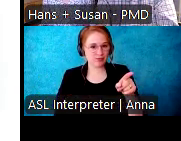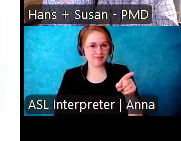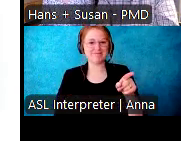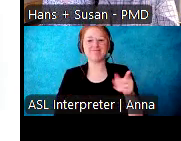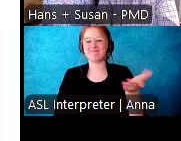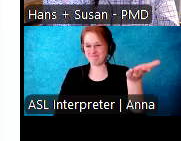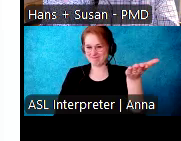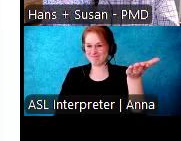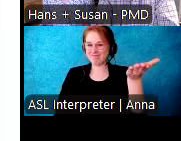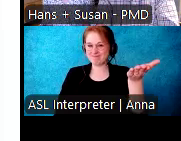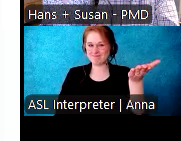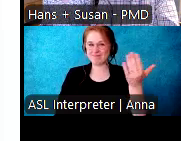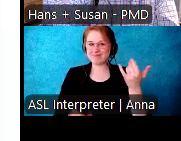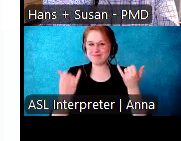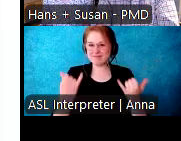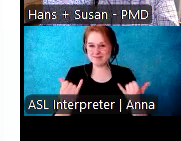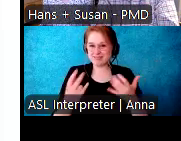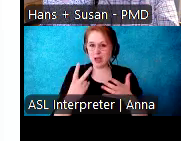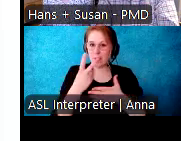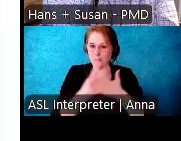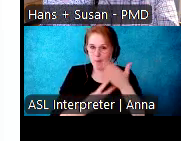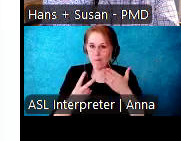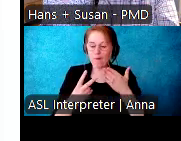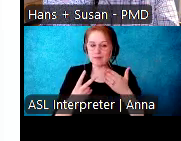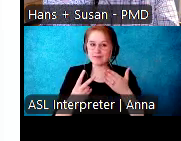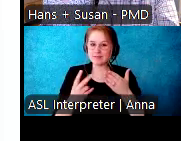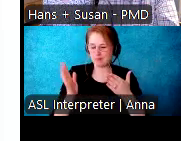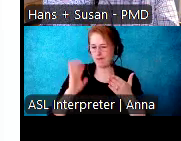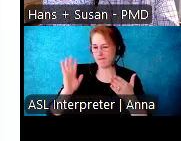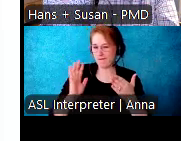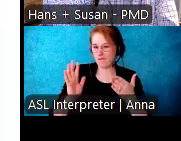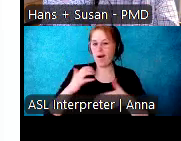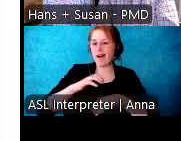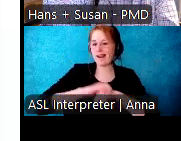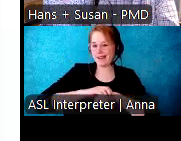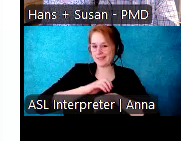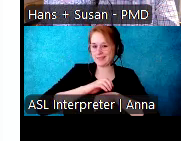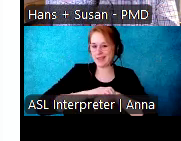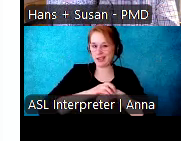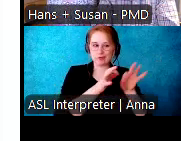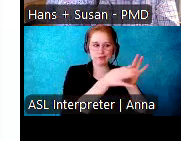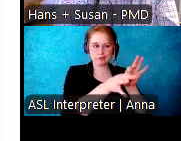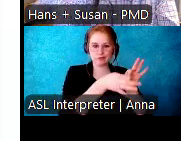and you can see that the two websites, the first one you saw was the English variant of WisCaregiverCDCP.com.